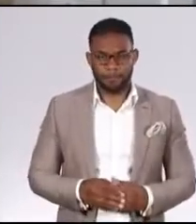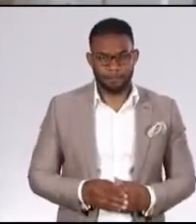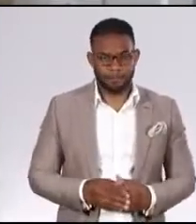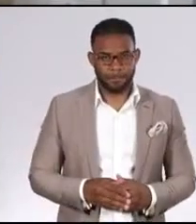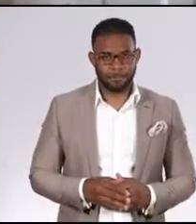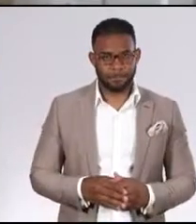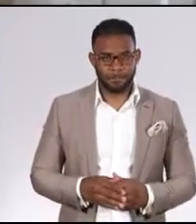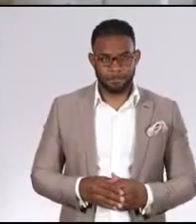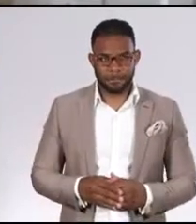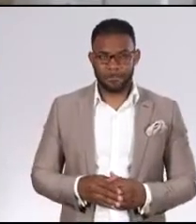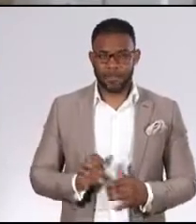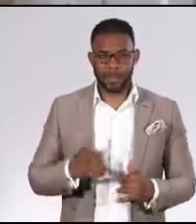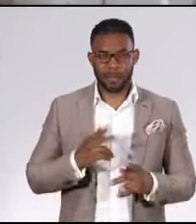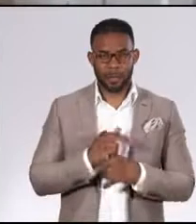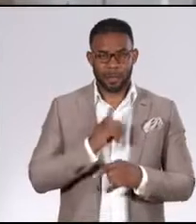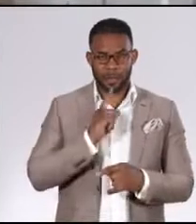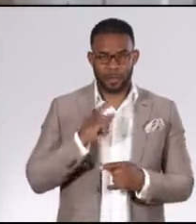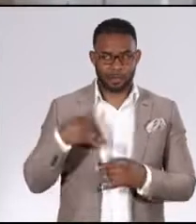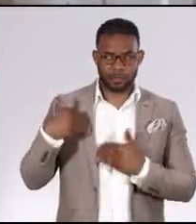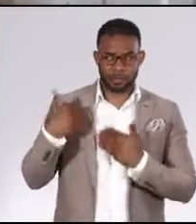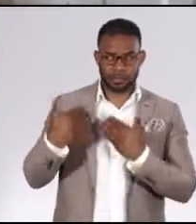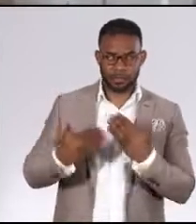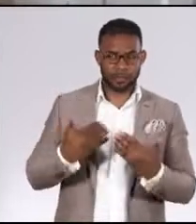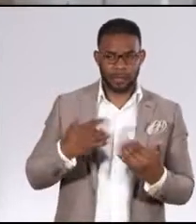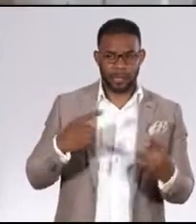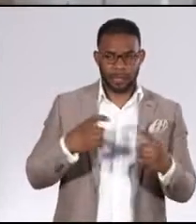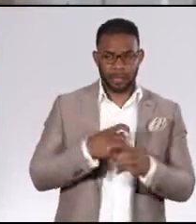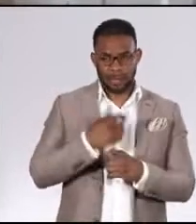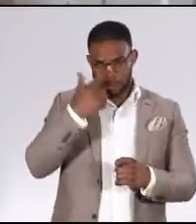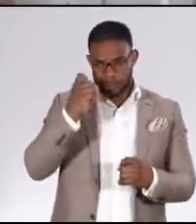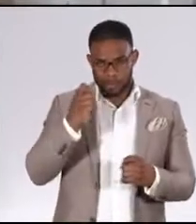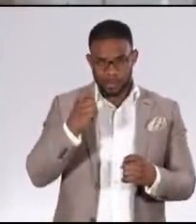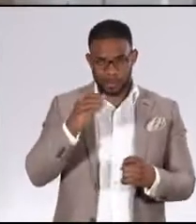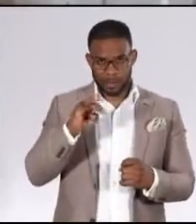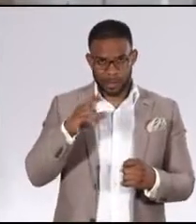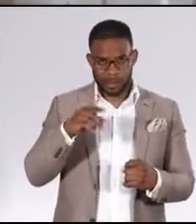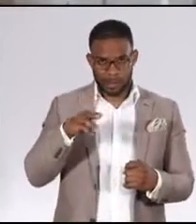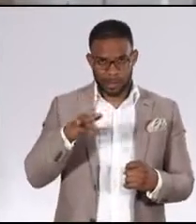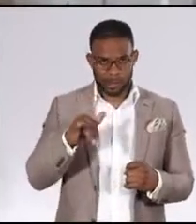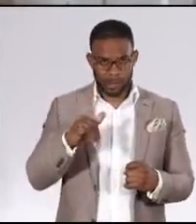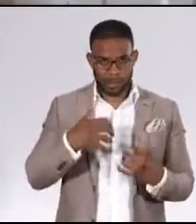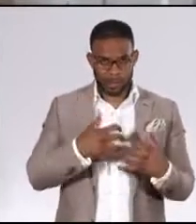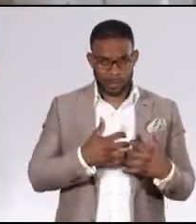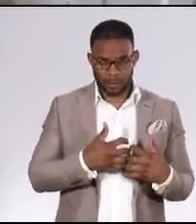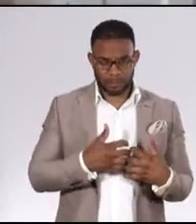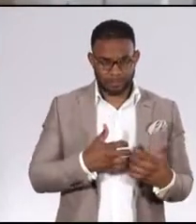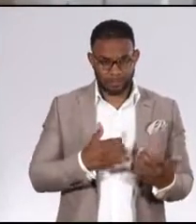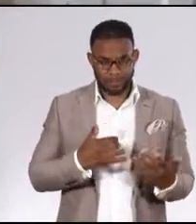products that are inherently complex because of their biology and their mechanism. And we also have conditions